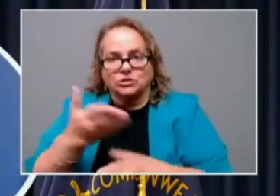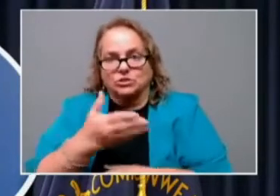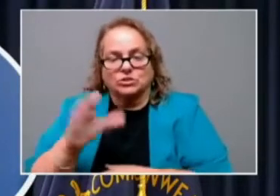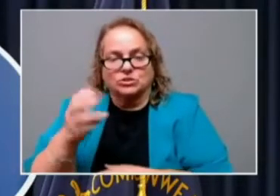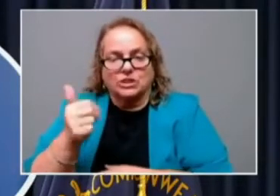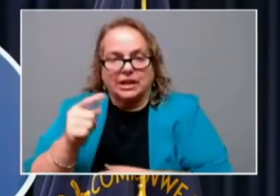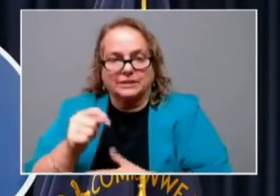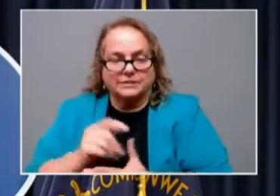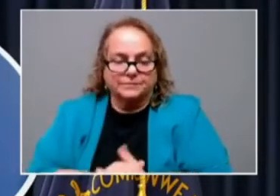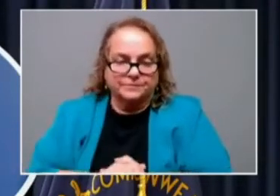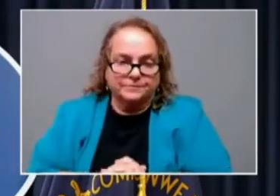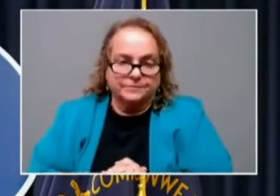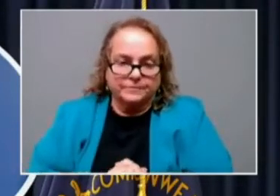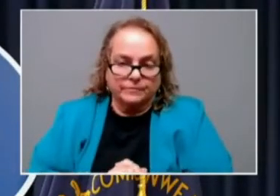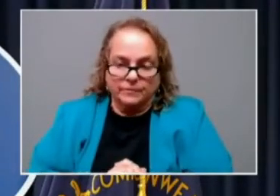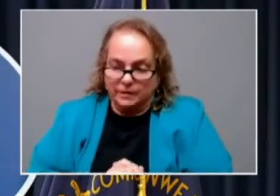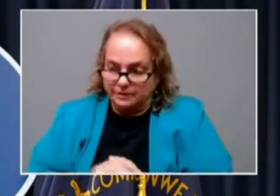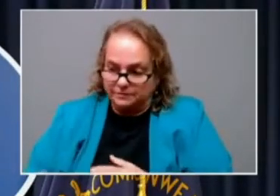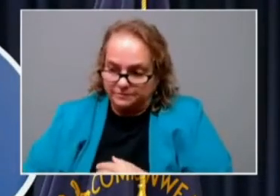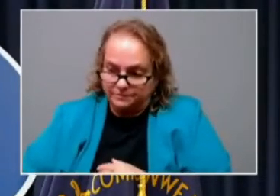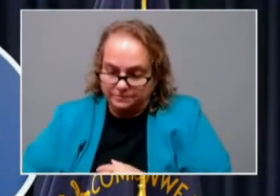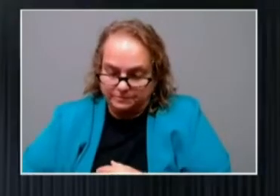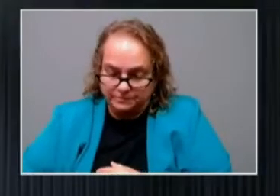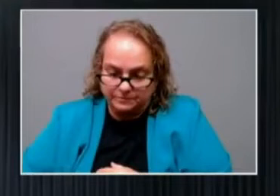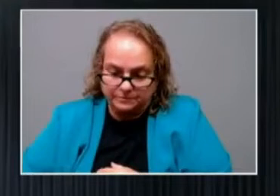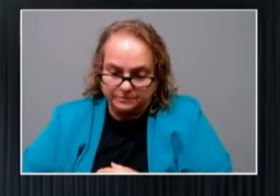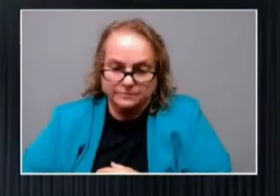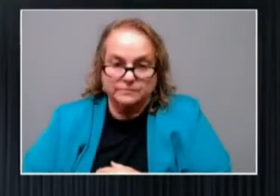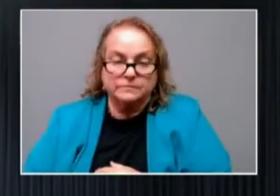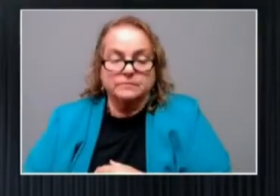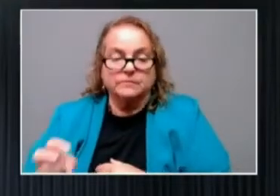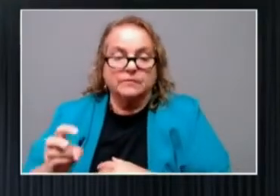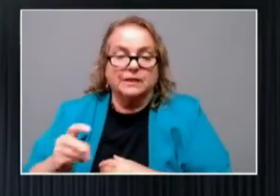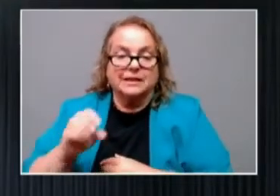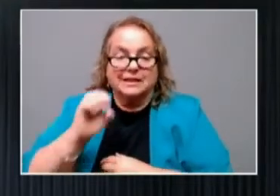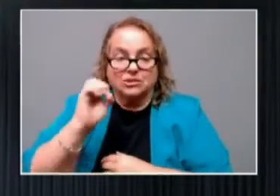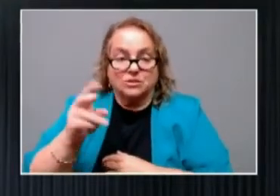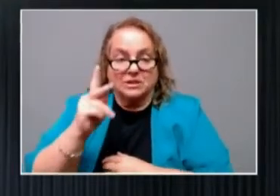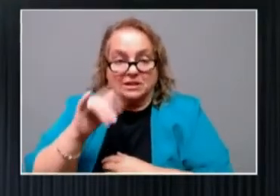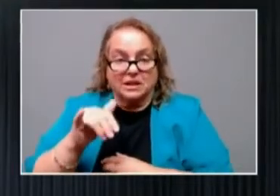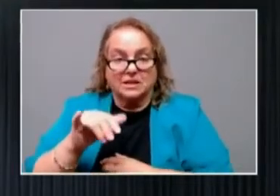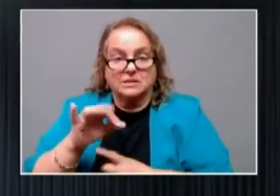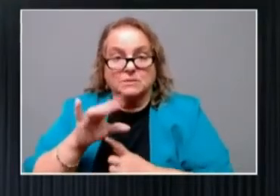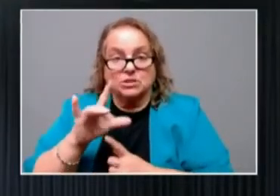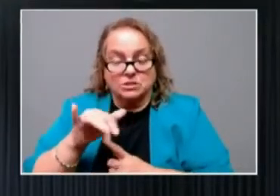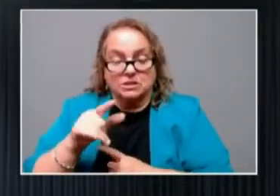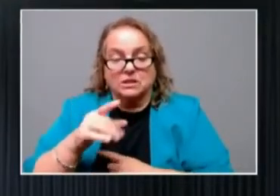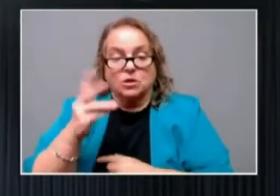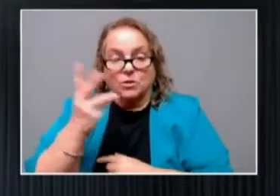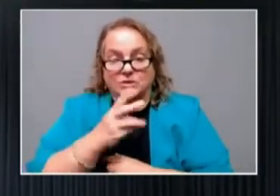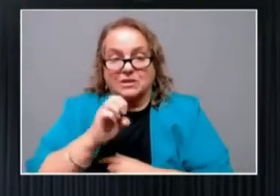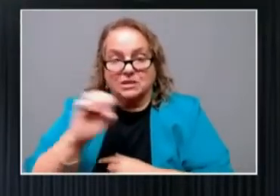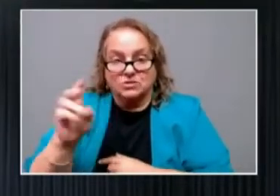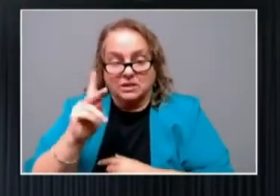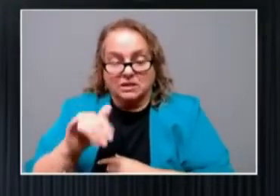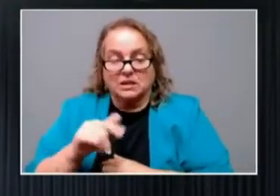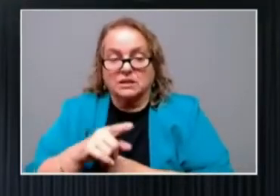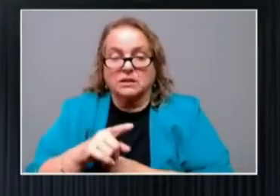regions in north eastern Kentucky, eastern Kentucky, especially where ST clair and chemicals in their art are not in the red.